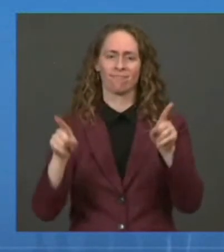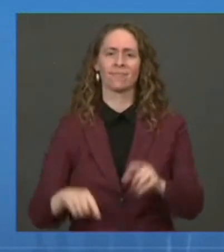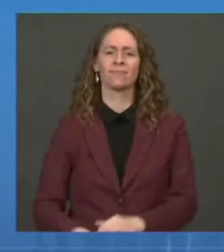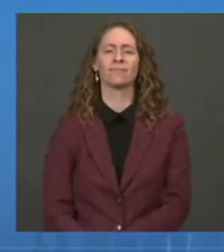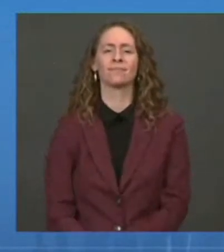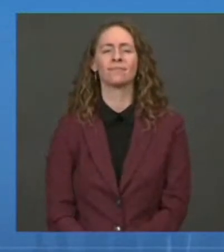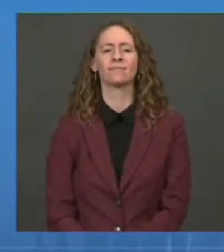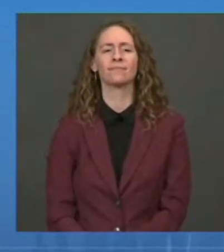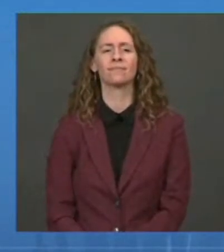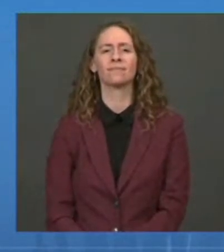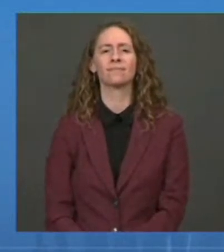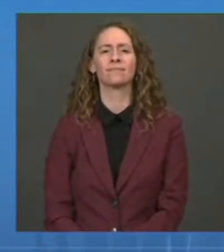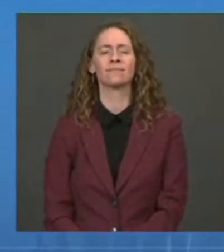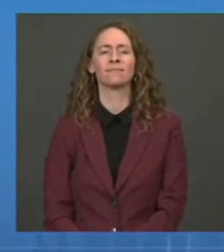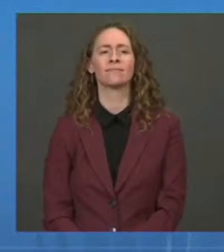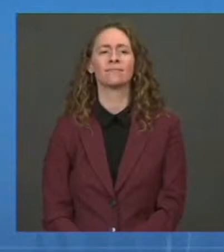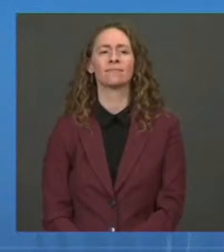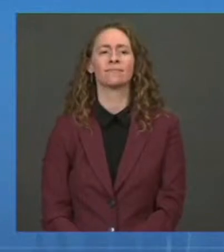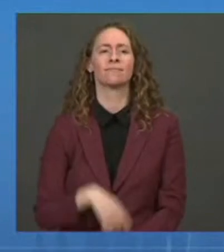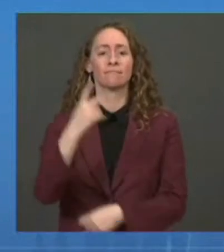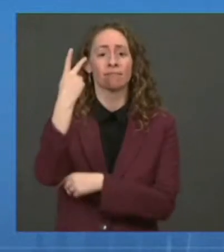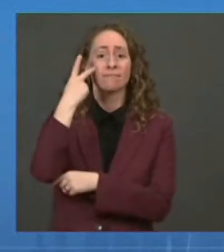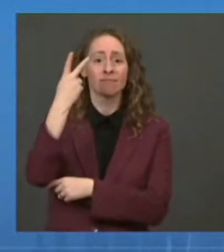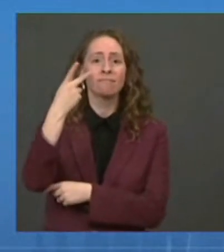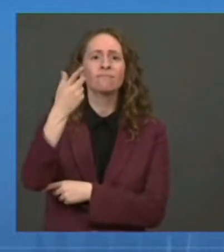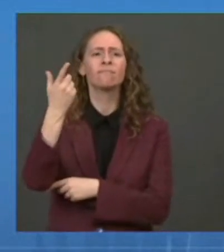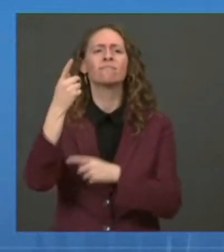OMICRON.